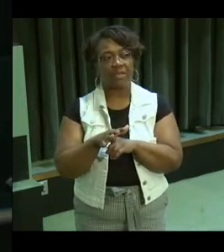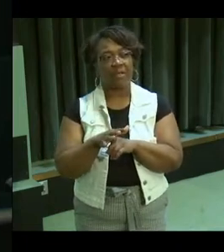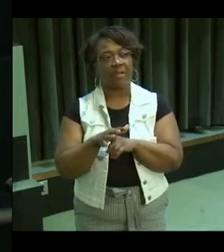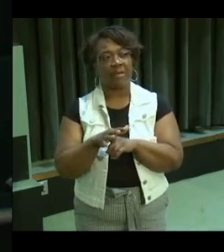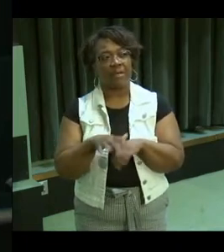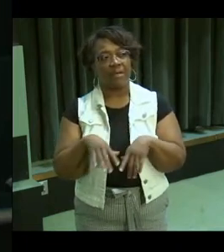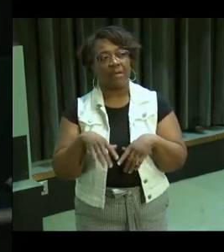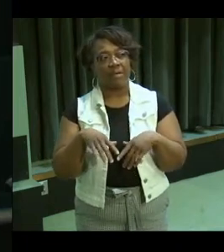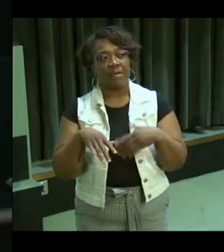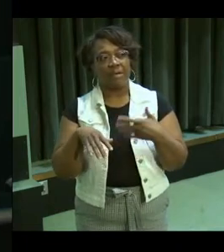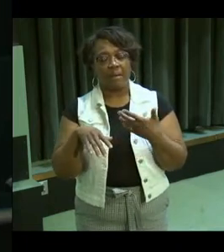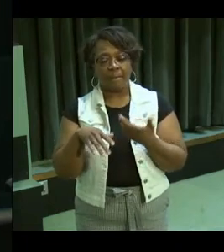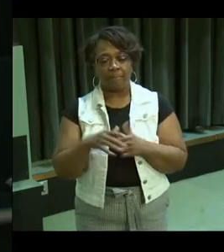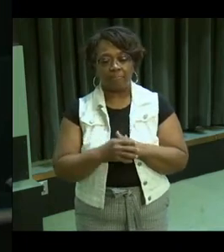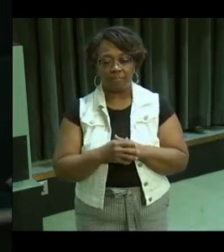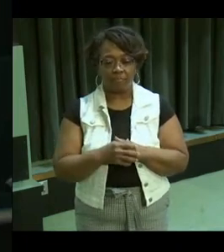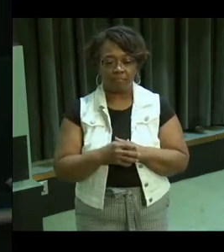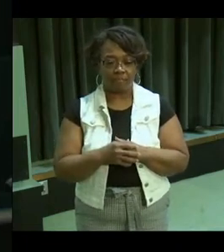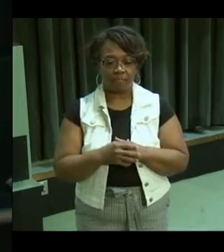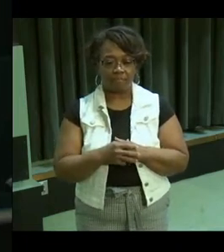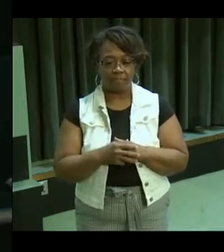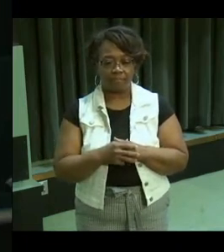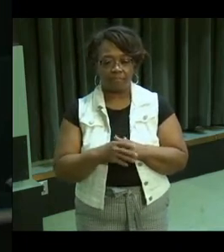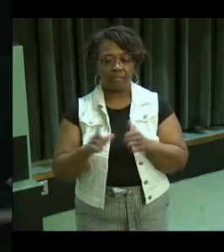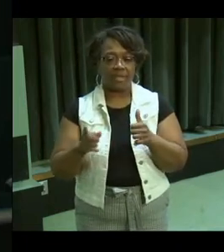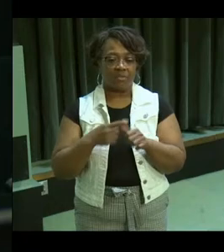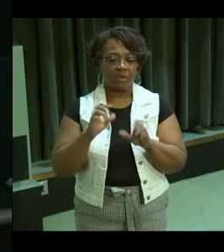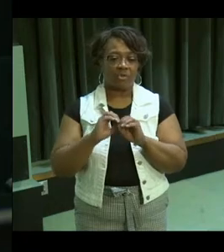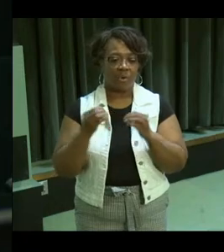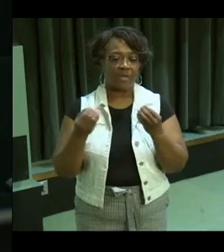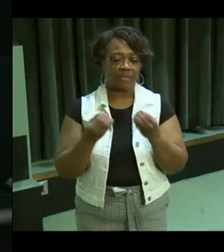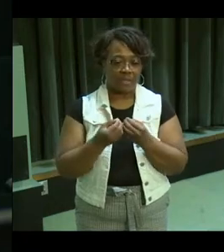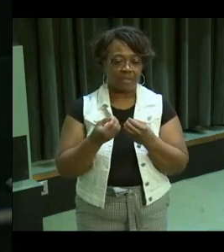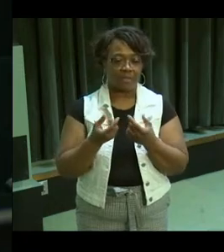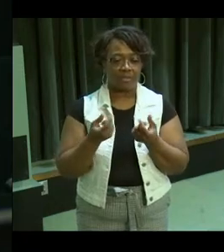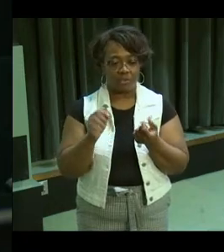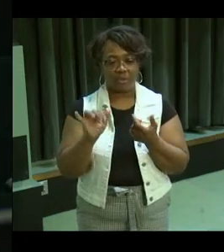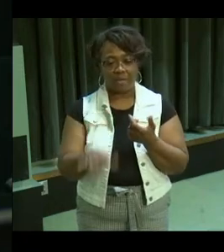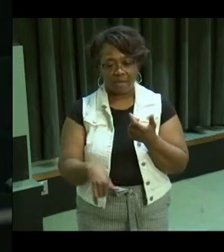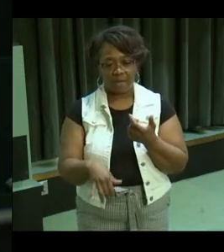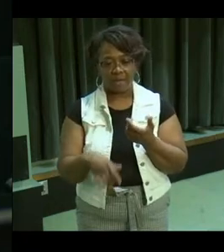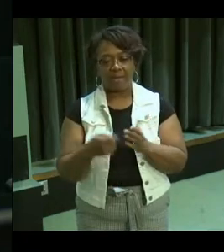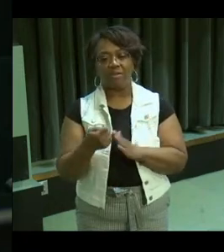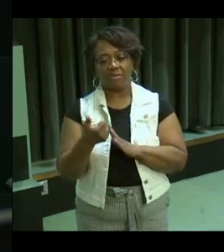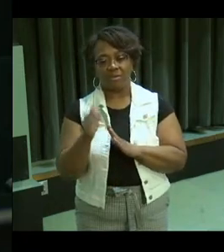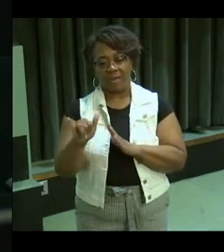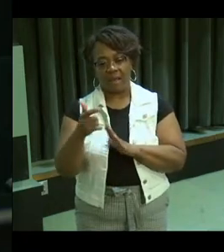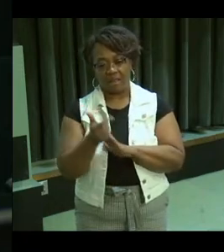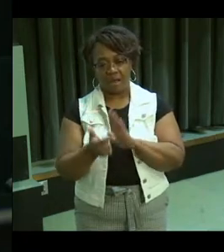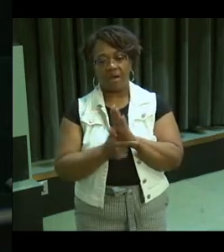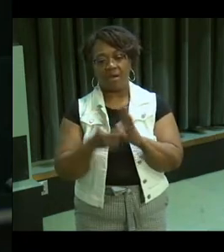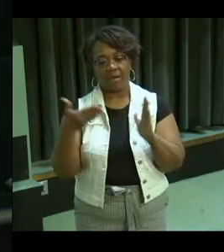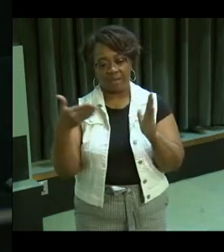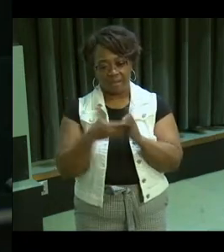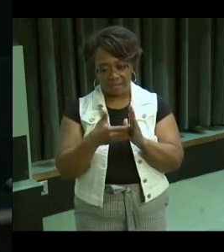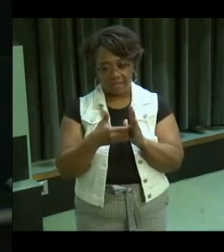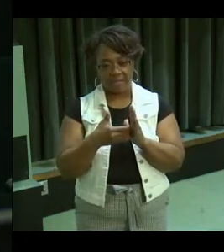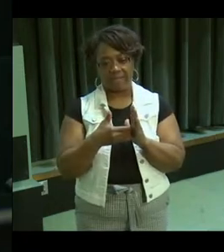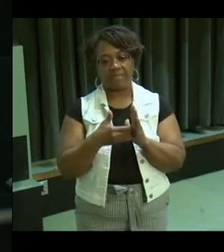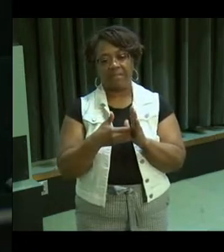before, like AfL-CIO, adopted a similar resolution, getting all their locals to do that in